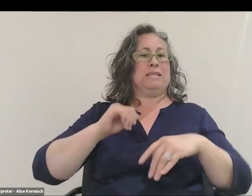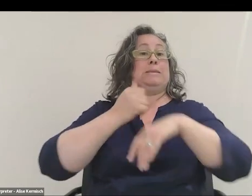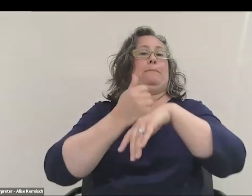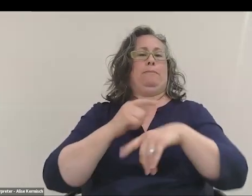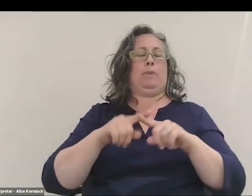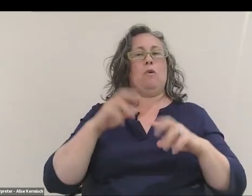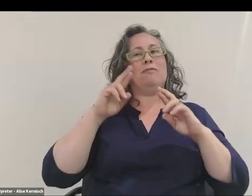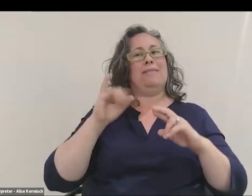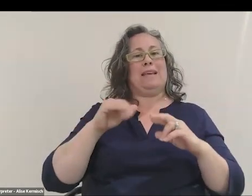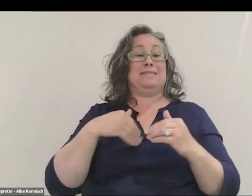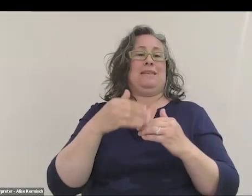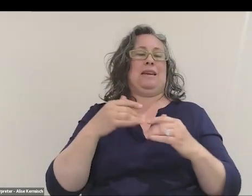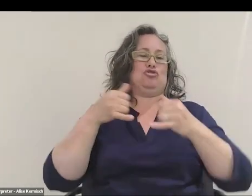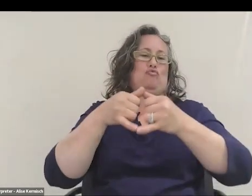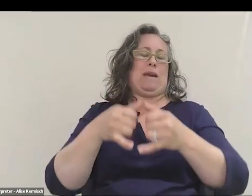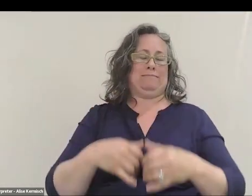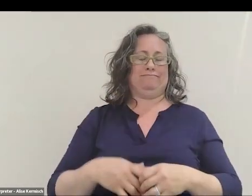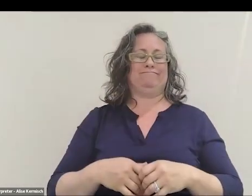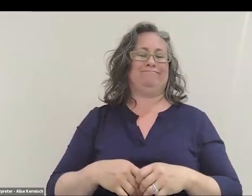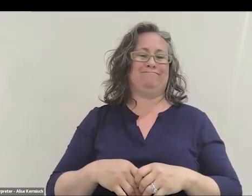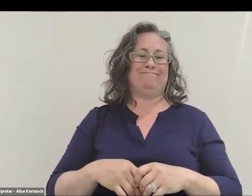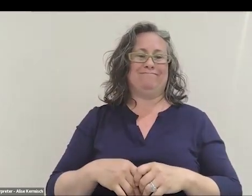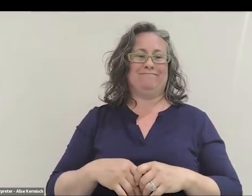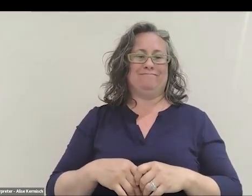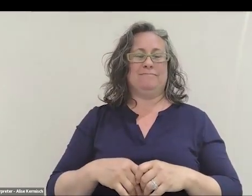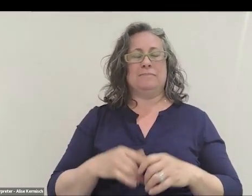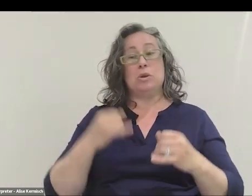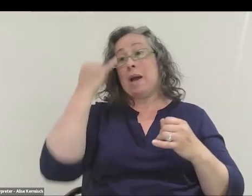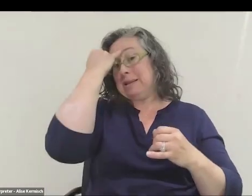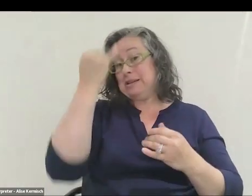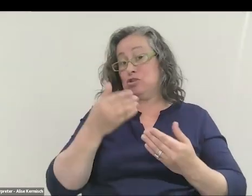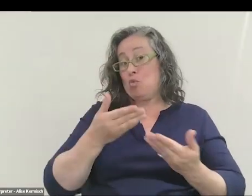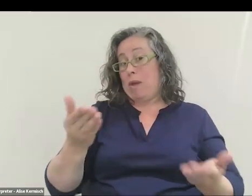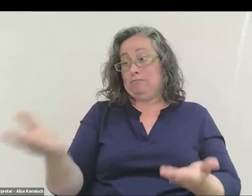and hopefully that's where we're going with it. Yes, ideas are welcome. Thank you.